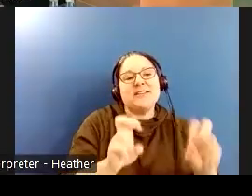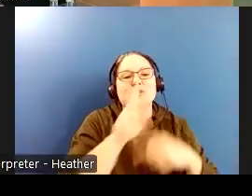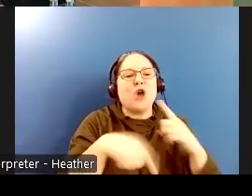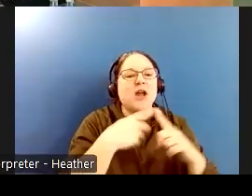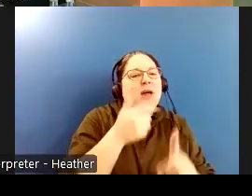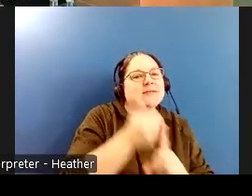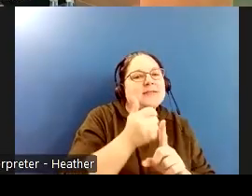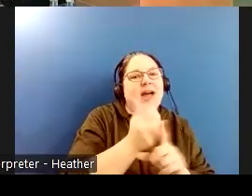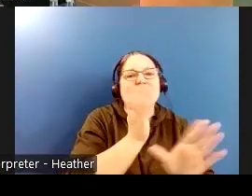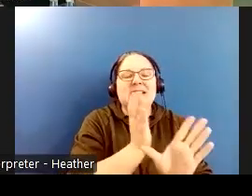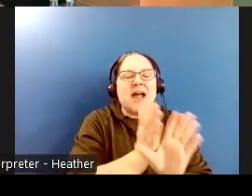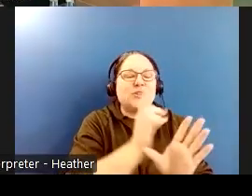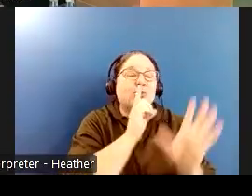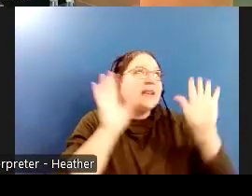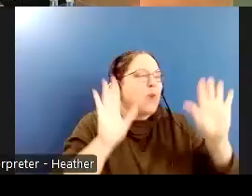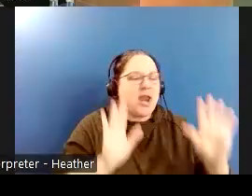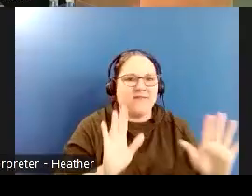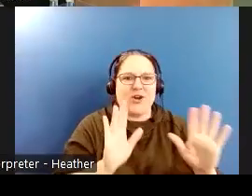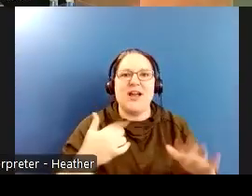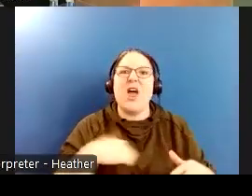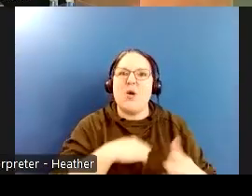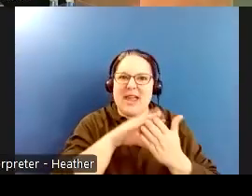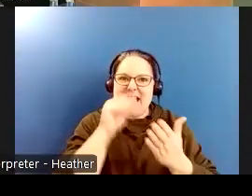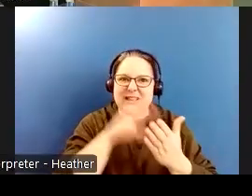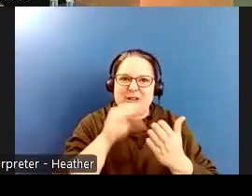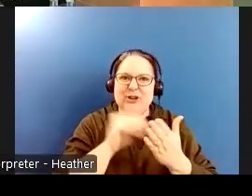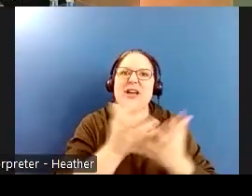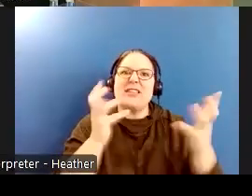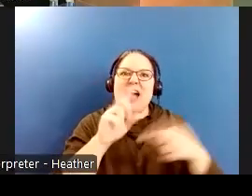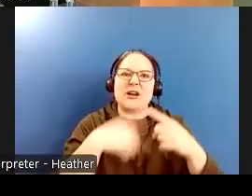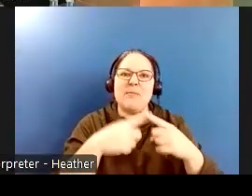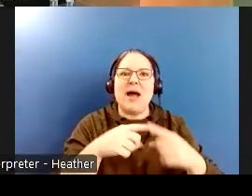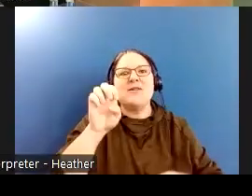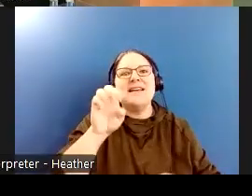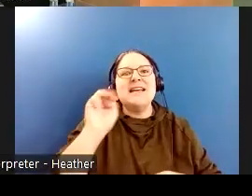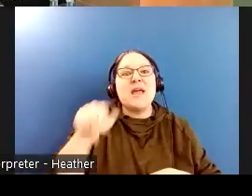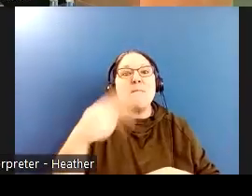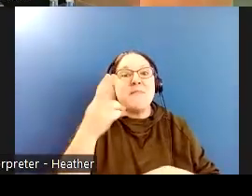wonderful thing. And boy, did we learn a lot about empathy. So all of a sudden, I'm in this scenario